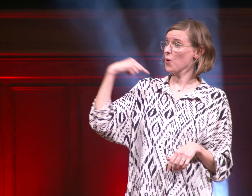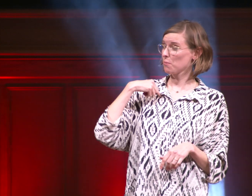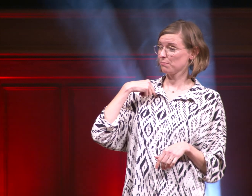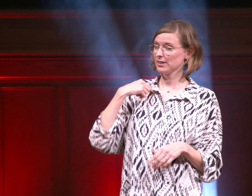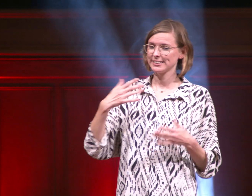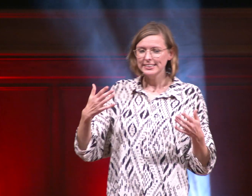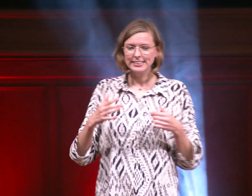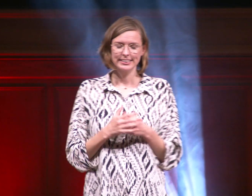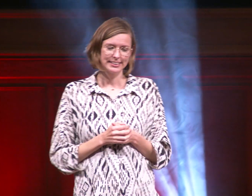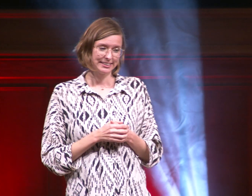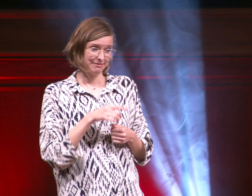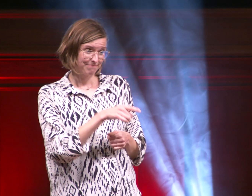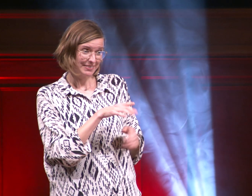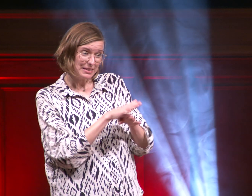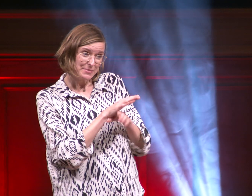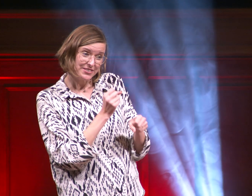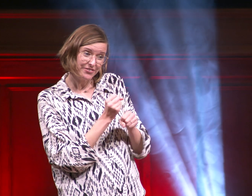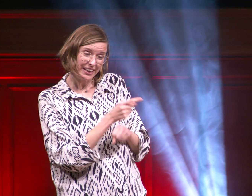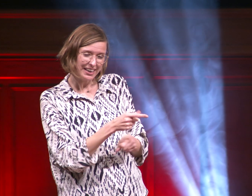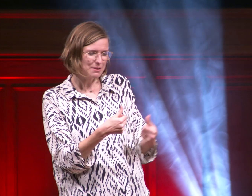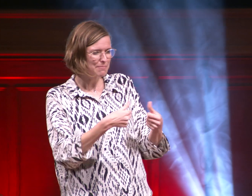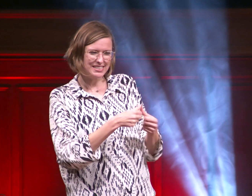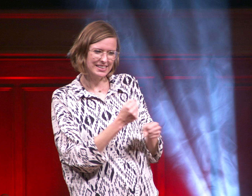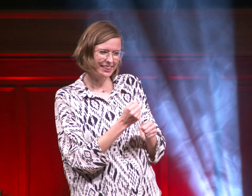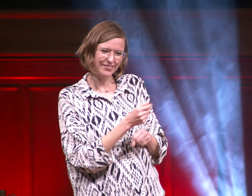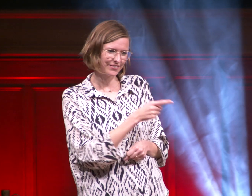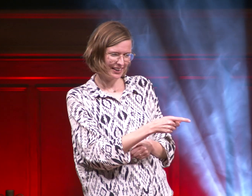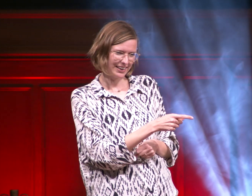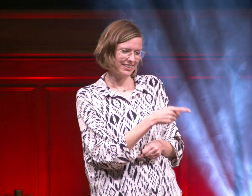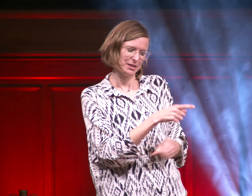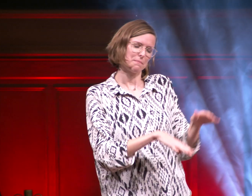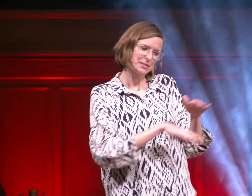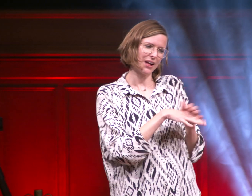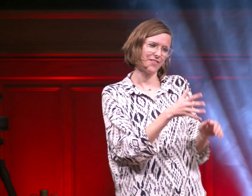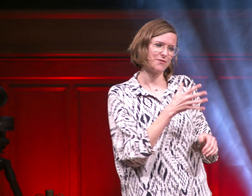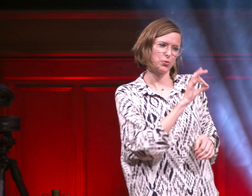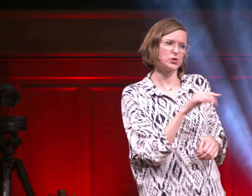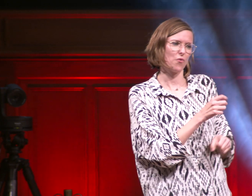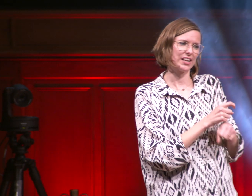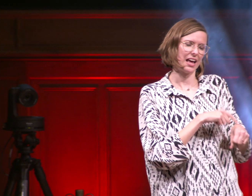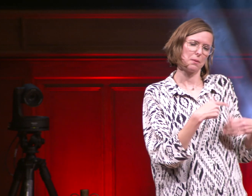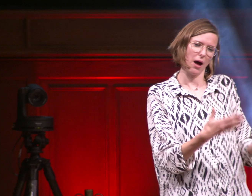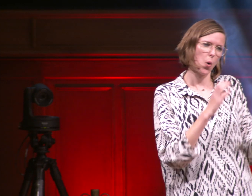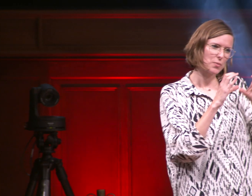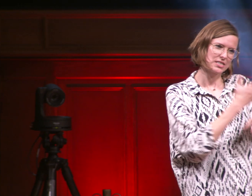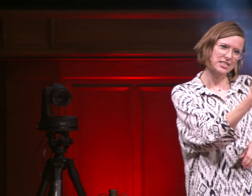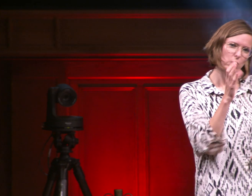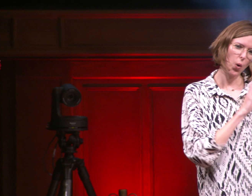so that was hard that the government tells me I cannot work at Greenpeace because this is not a suitable job for me.